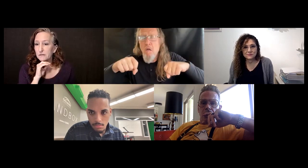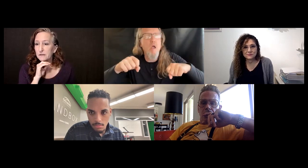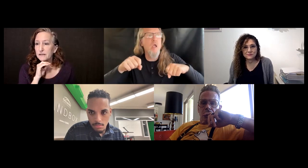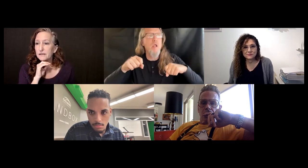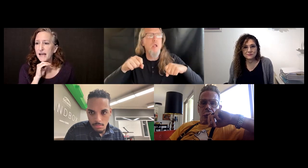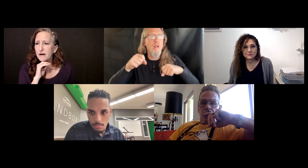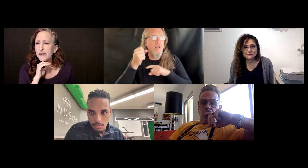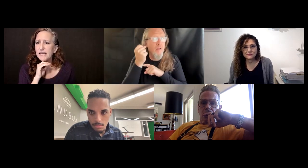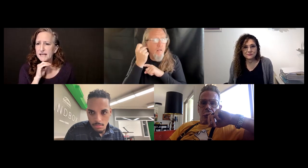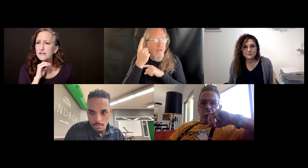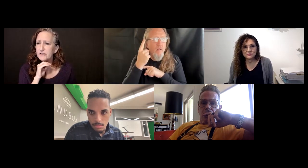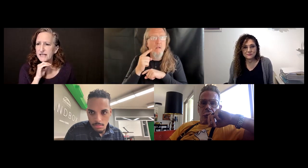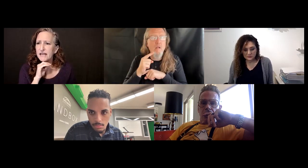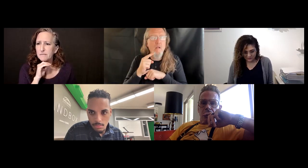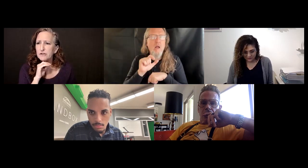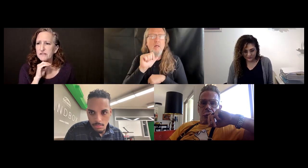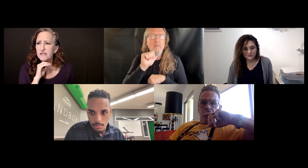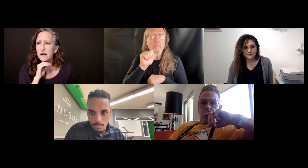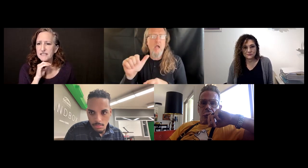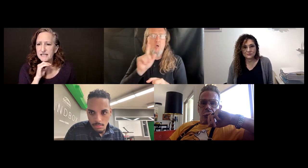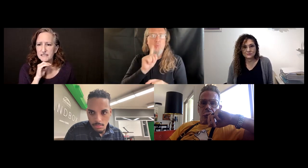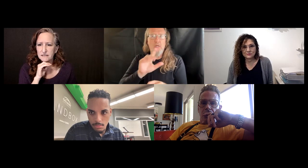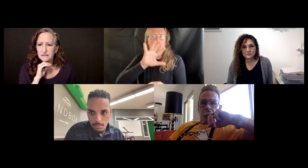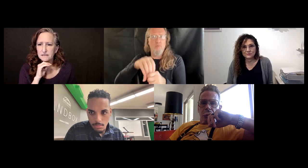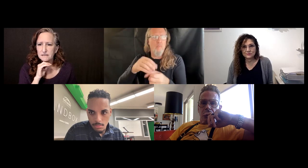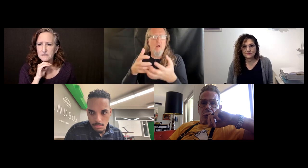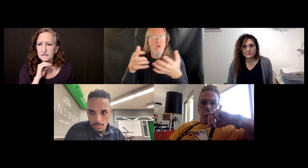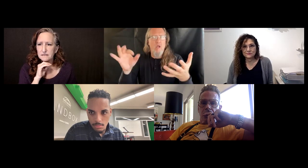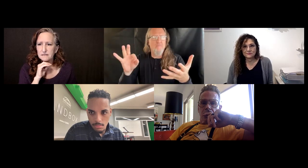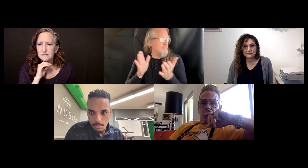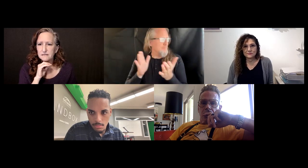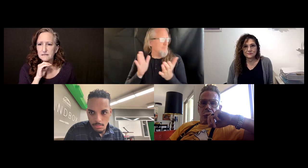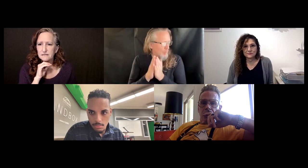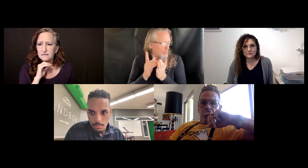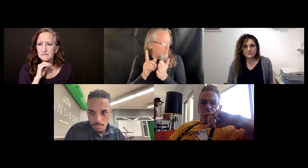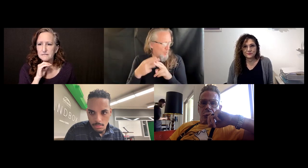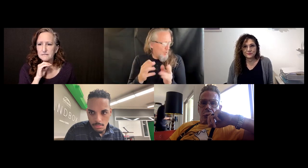Yeah, we can understand most of the content